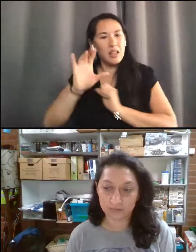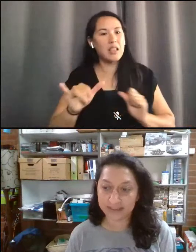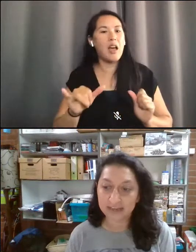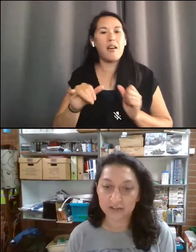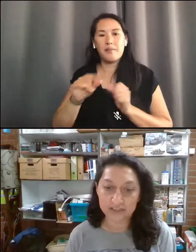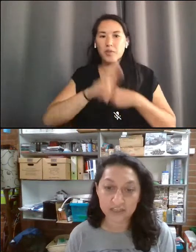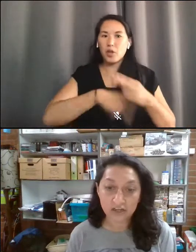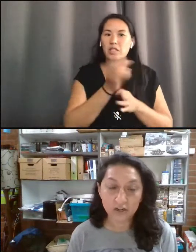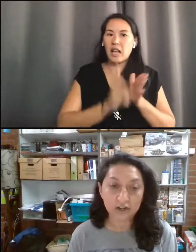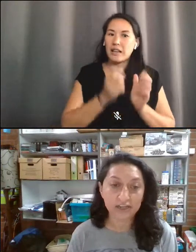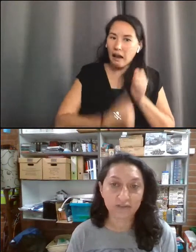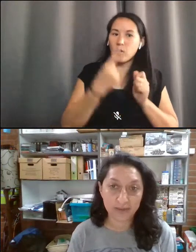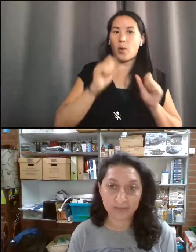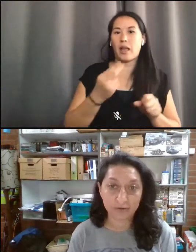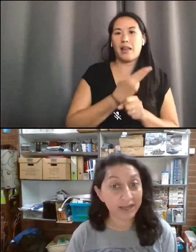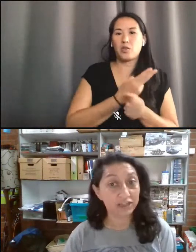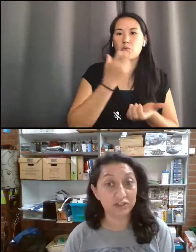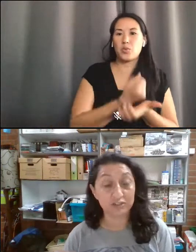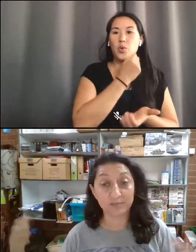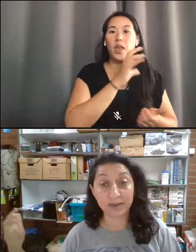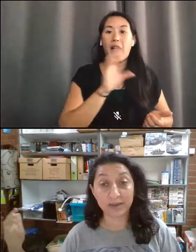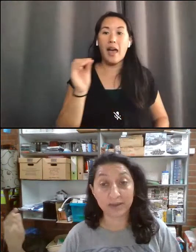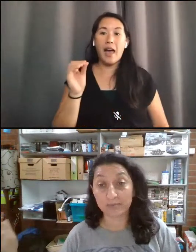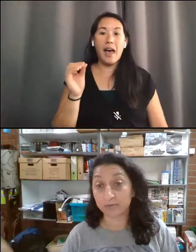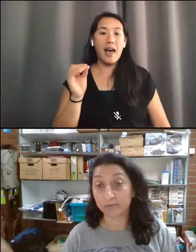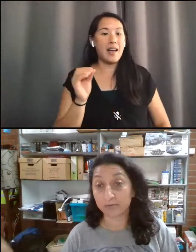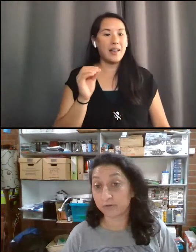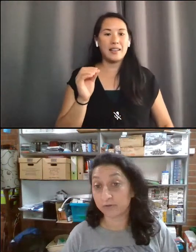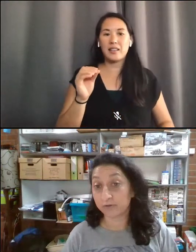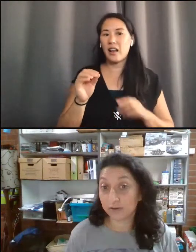be then used not only for people who are edge users people who design was difficult for but